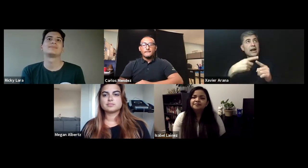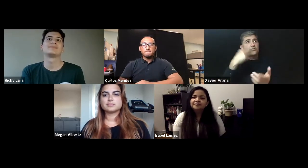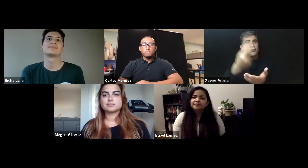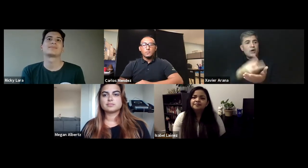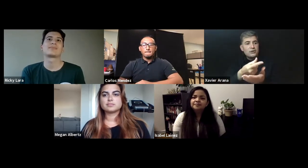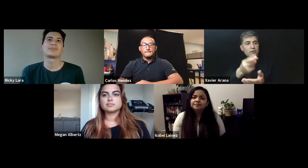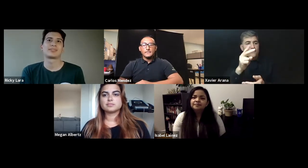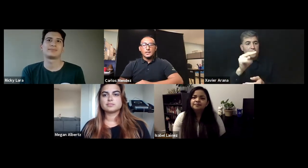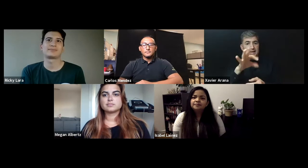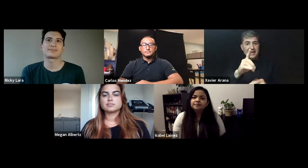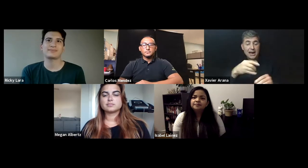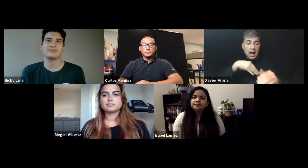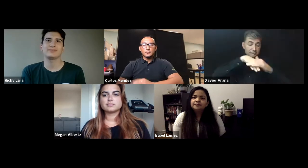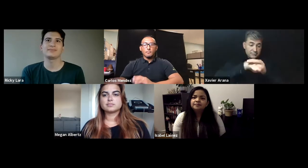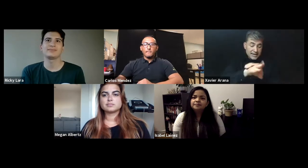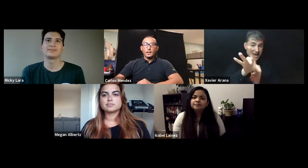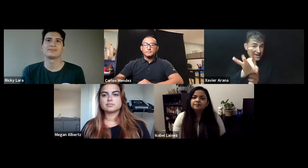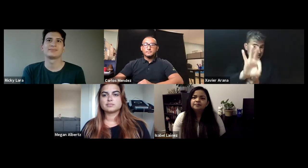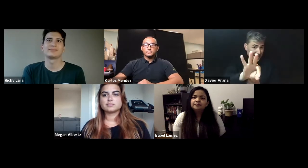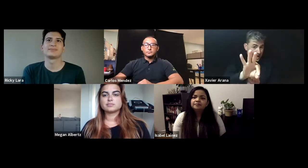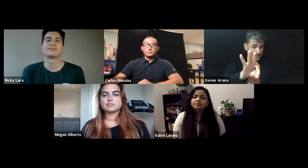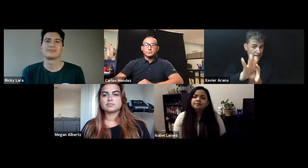I mean, when I graduated from NTID--